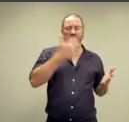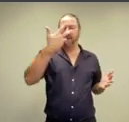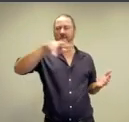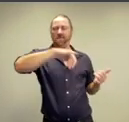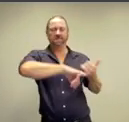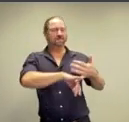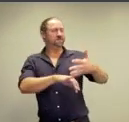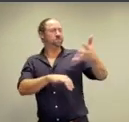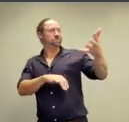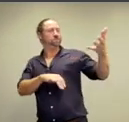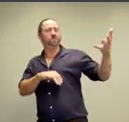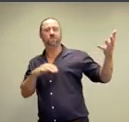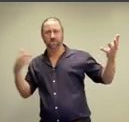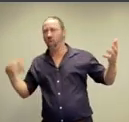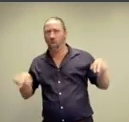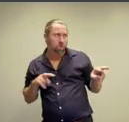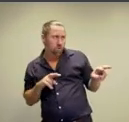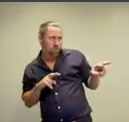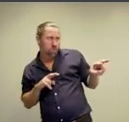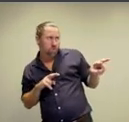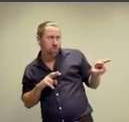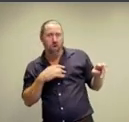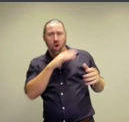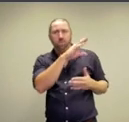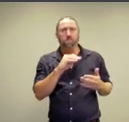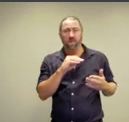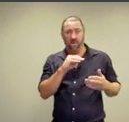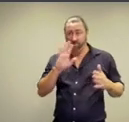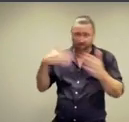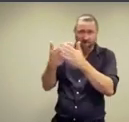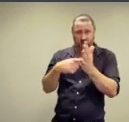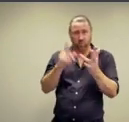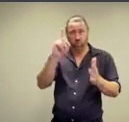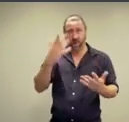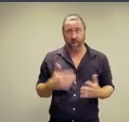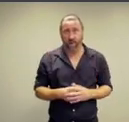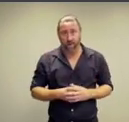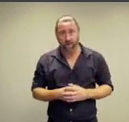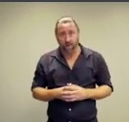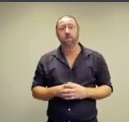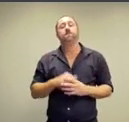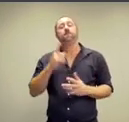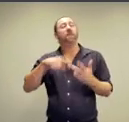90s and to an extent, continue that reputation today. Moving forward a little bit, if we